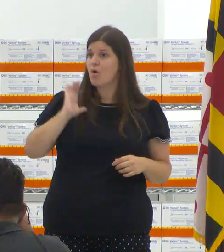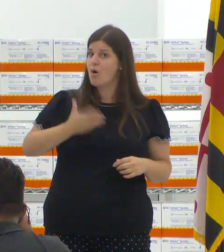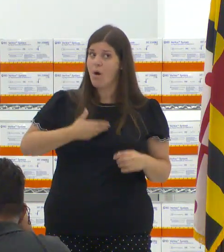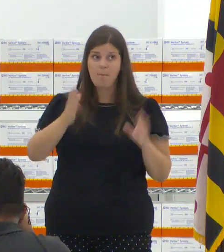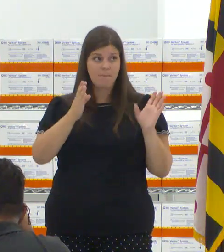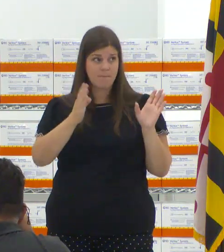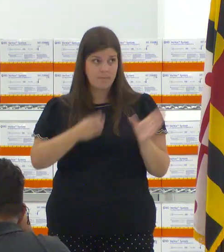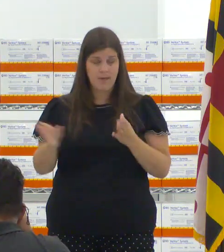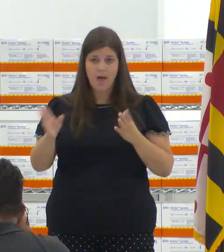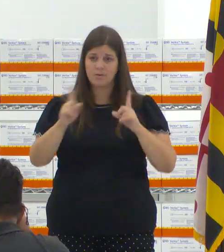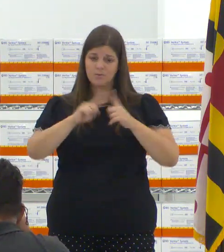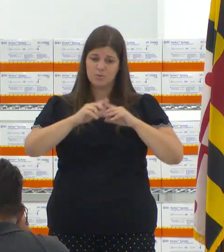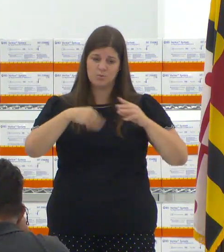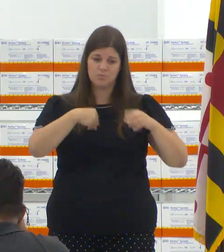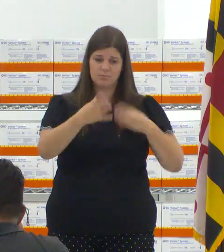Veritor tests, along with the BD Veritor system,